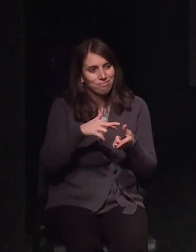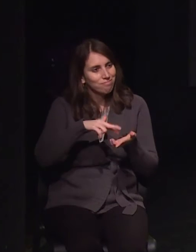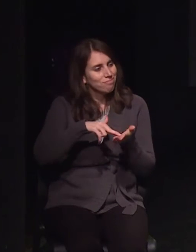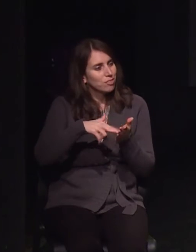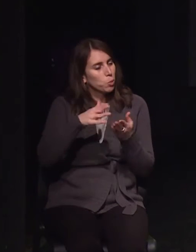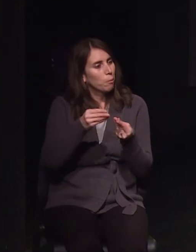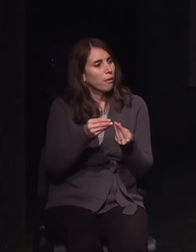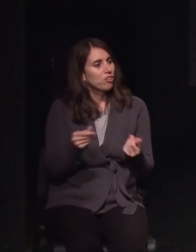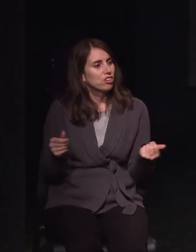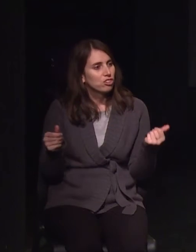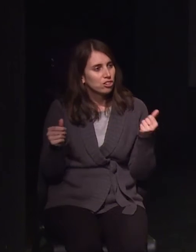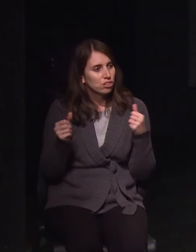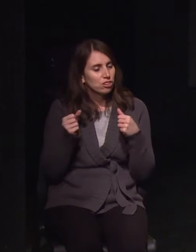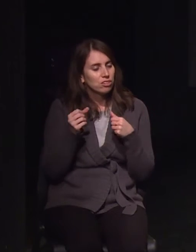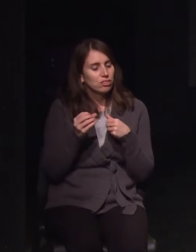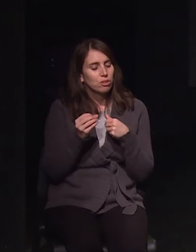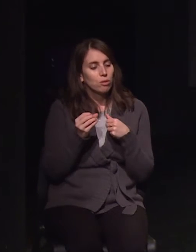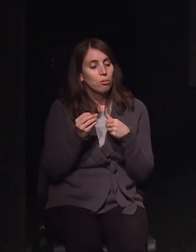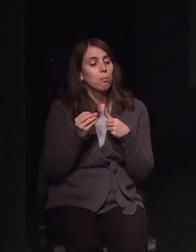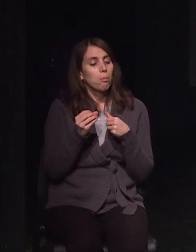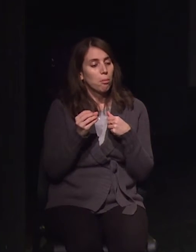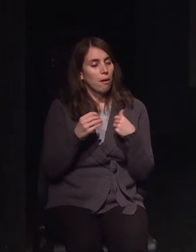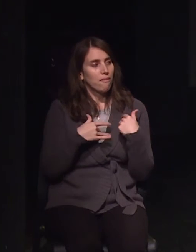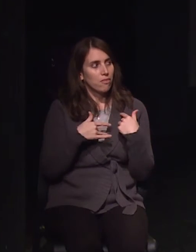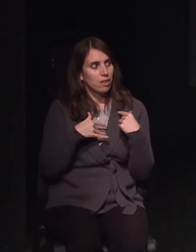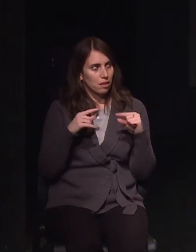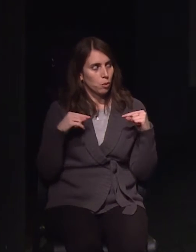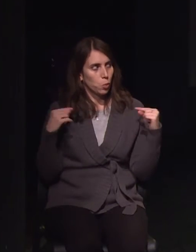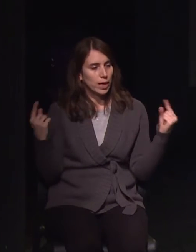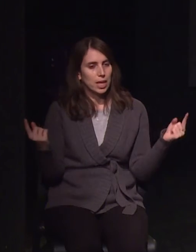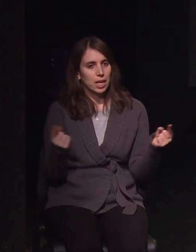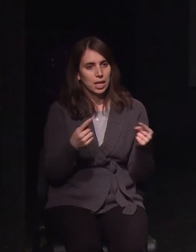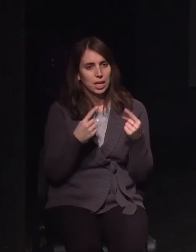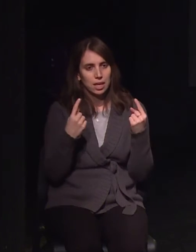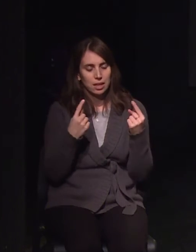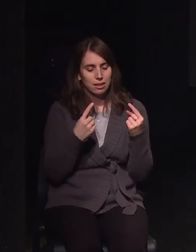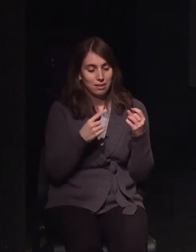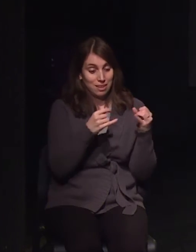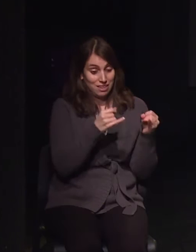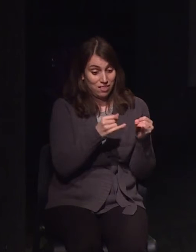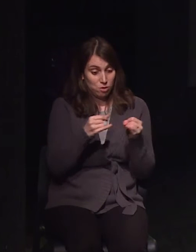Because of that I feel that we all, individually and collectively have to do everything in